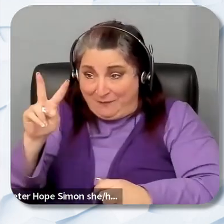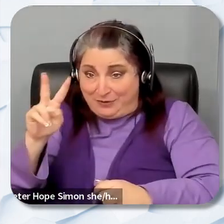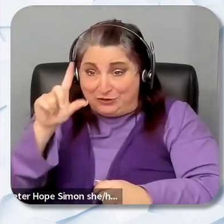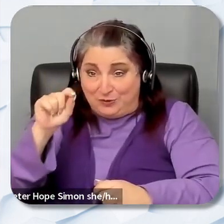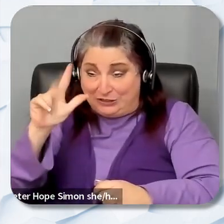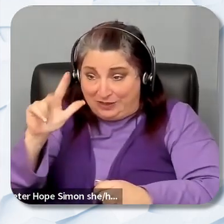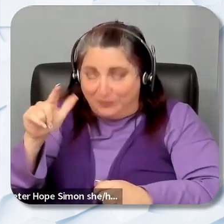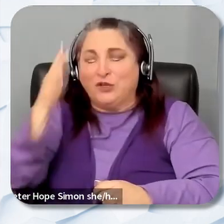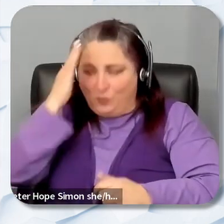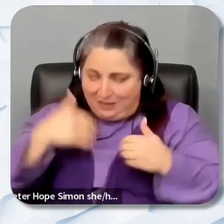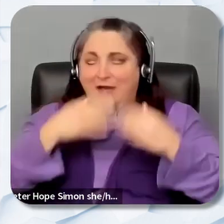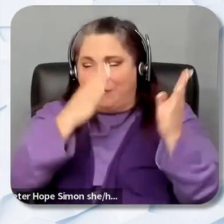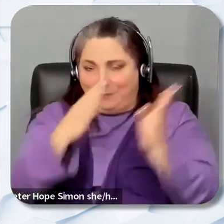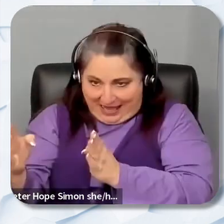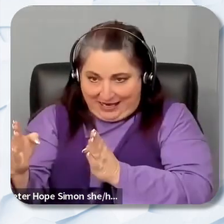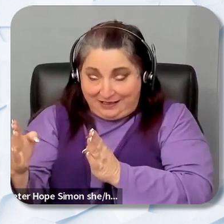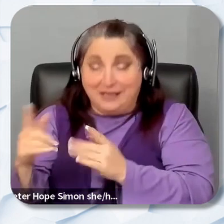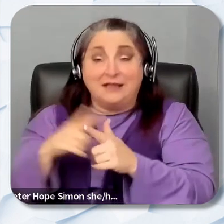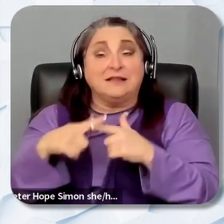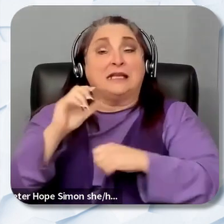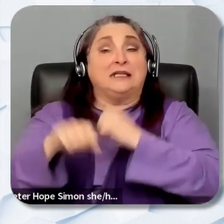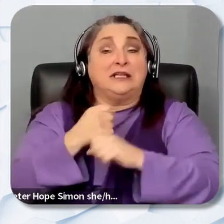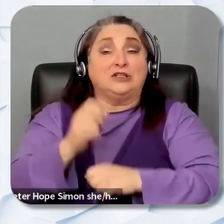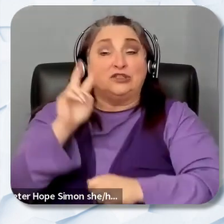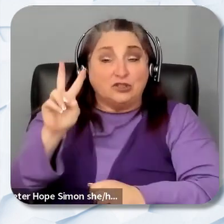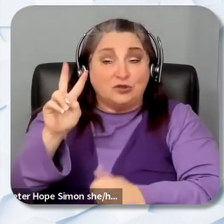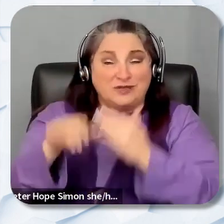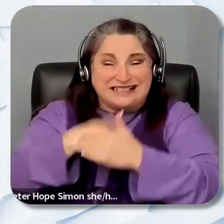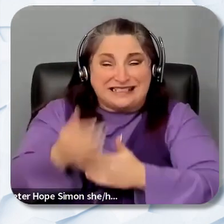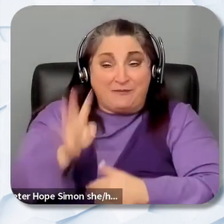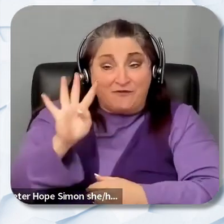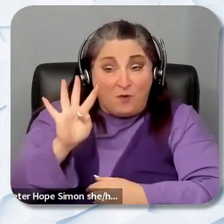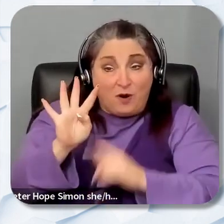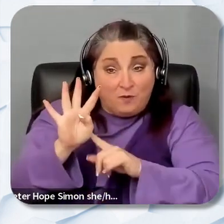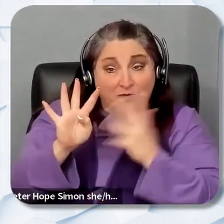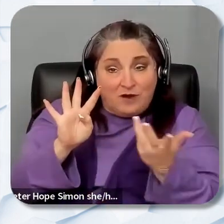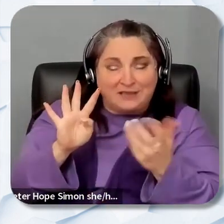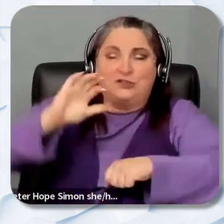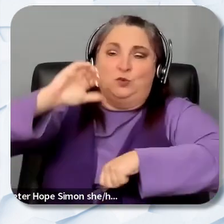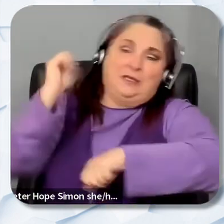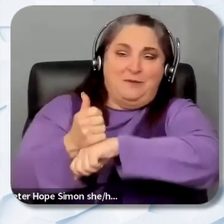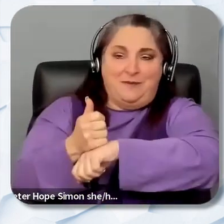in Year 2, you will work in Step 4, which is the implementation of that plan. And what